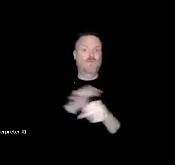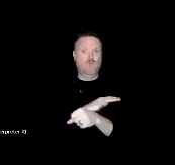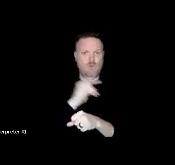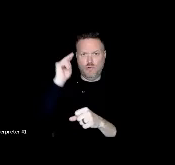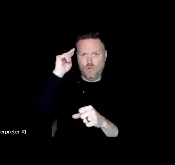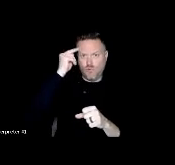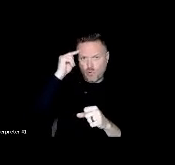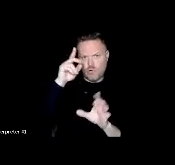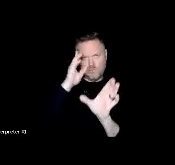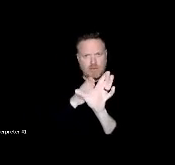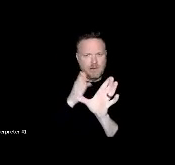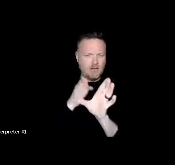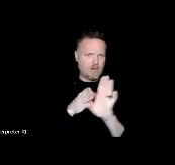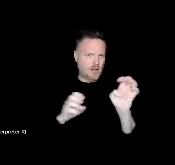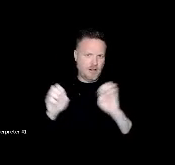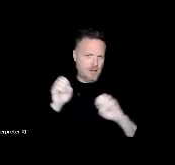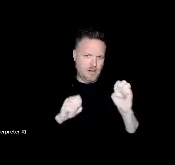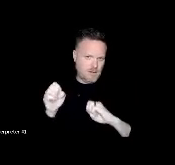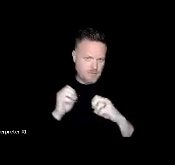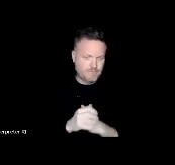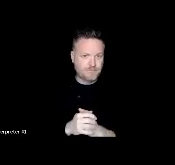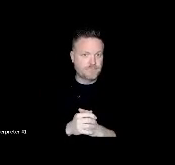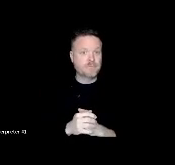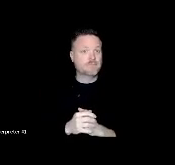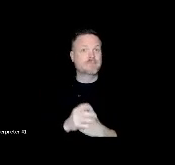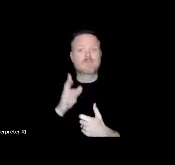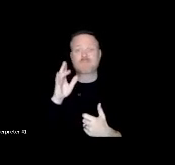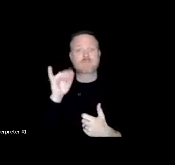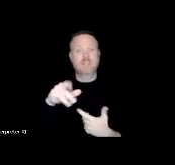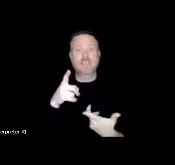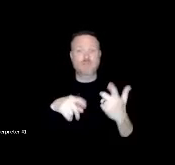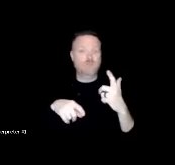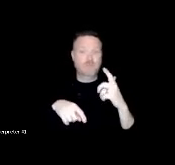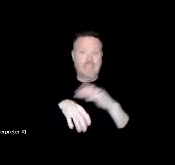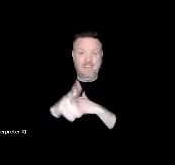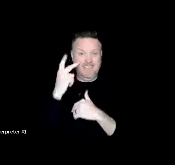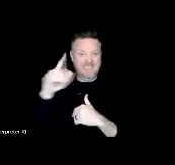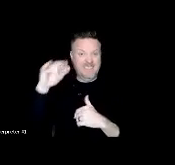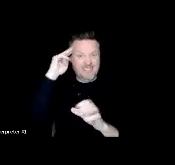evaluation, which oftentimes you can't get in to see a neuropsychologist within a month's time,